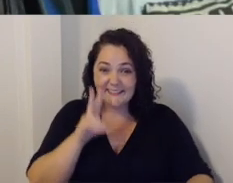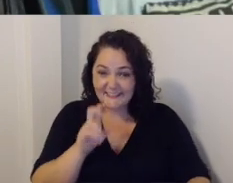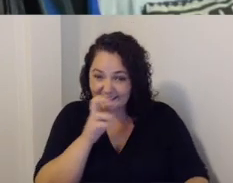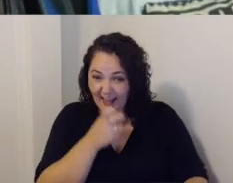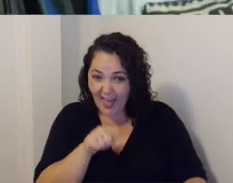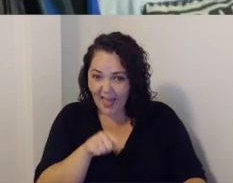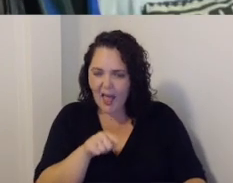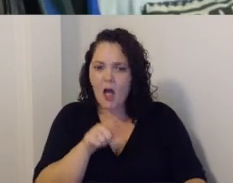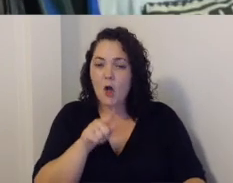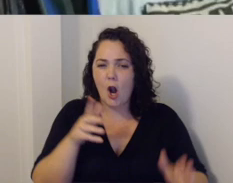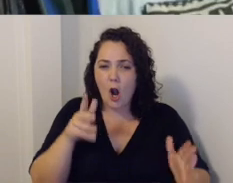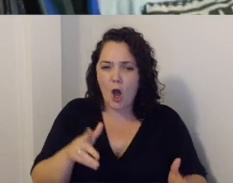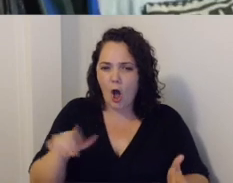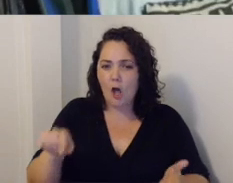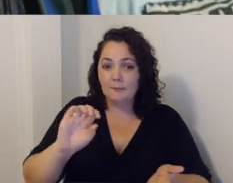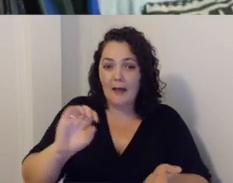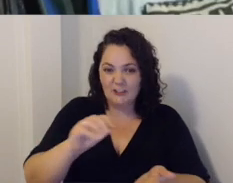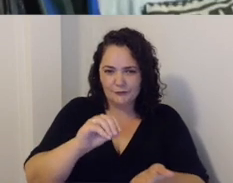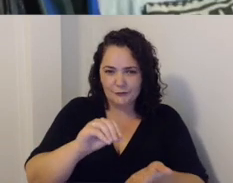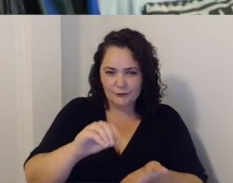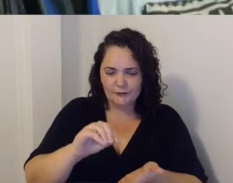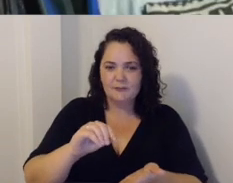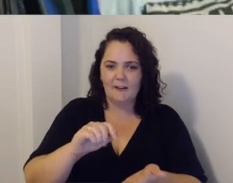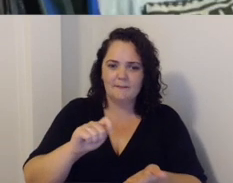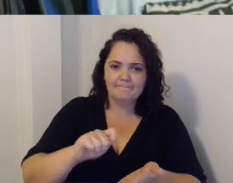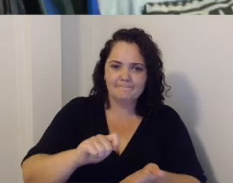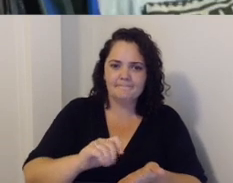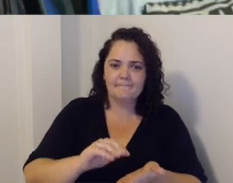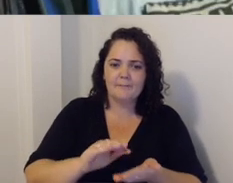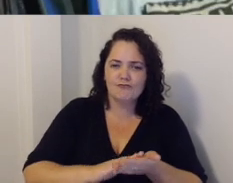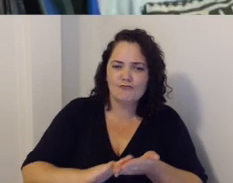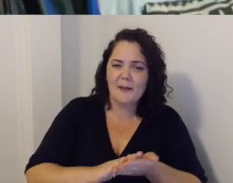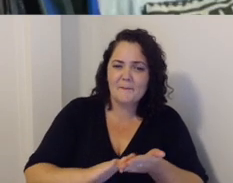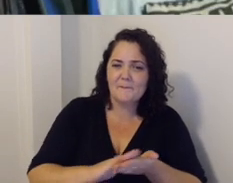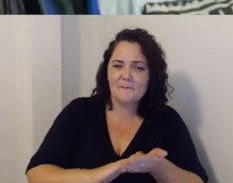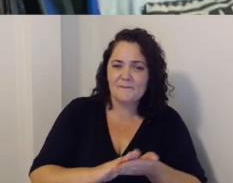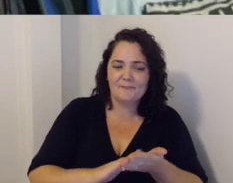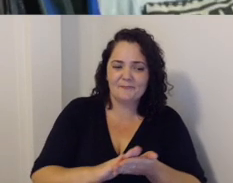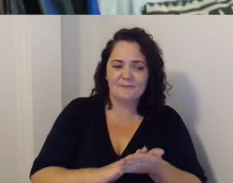material as you can and then rubbing them back and where you see darkness behind him